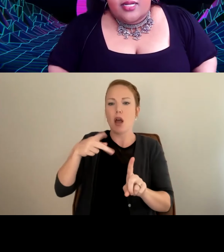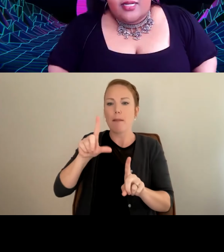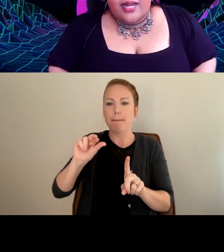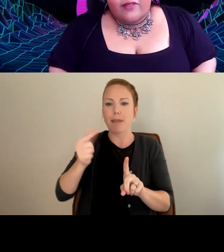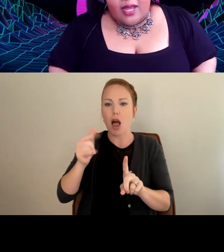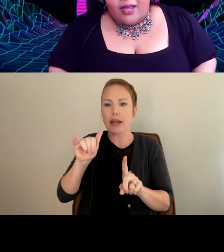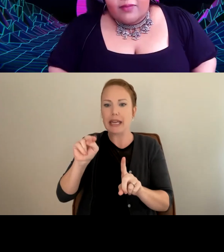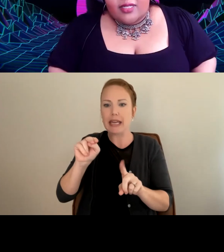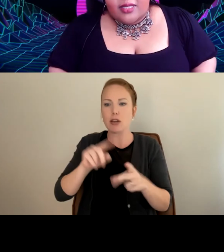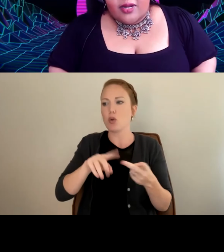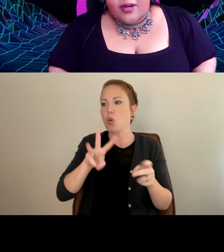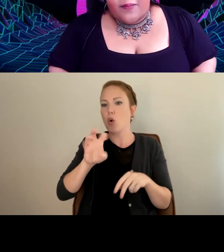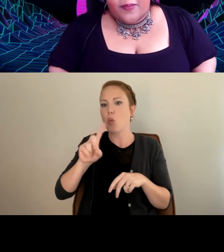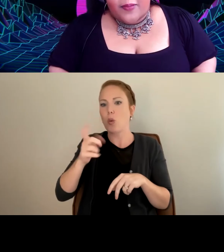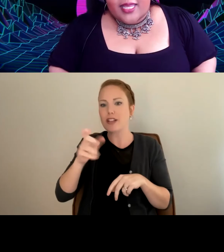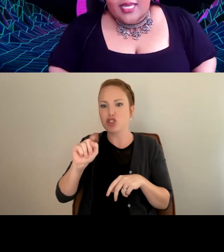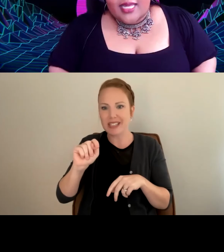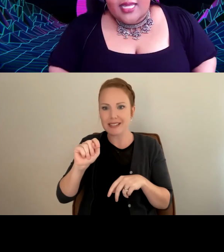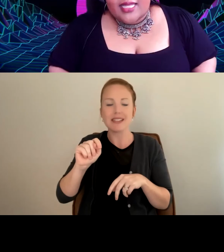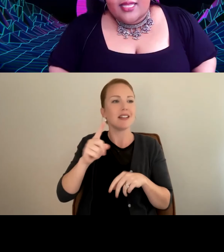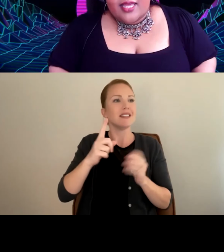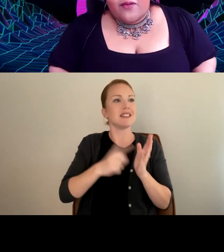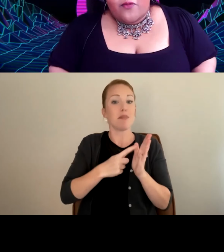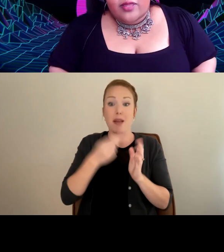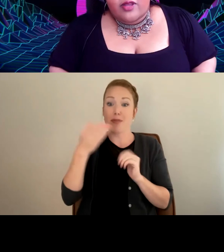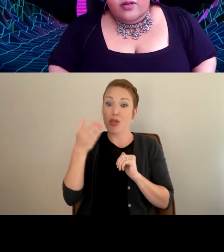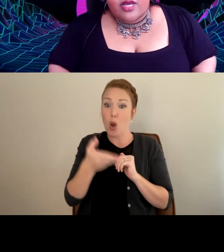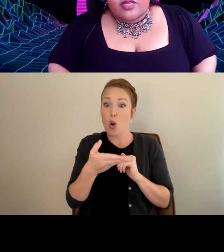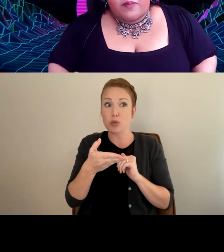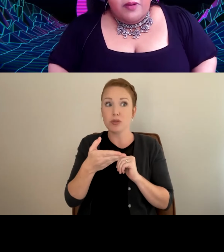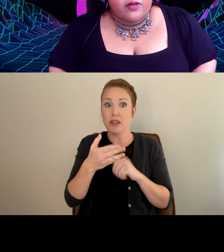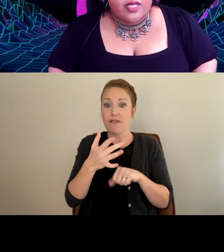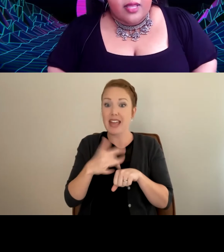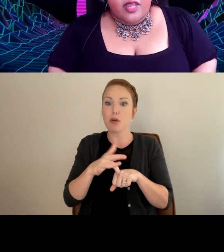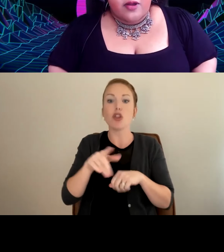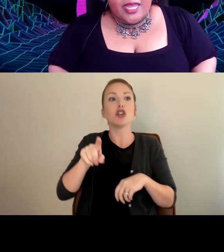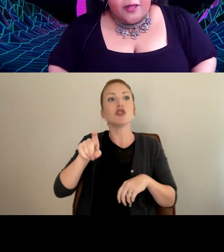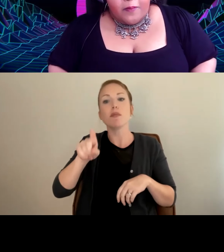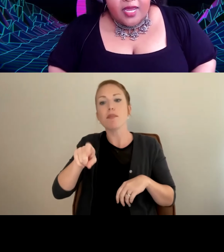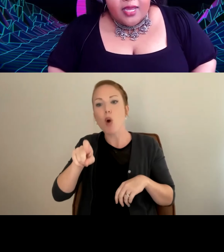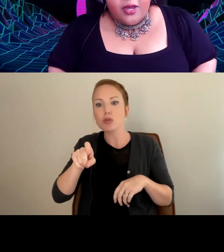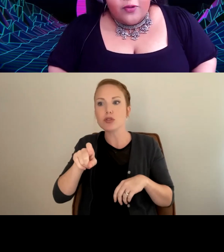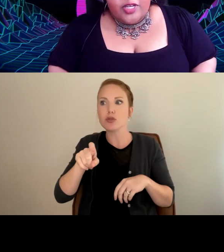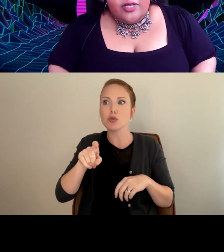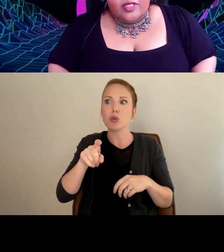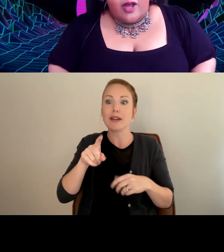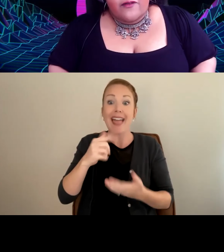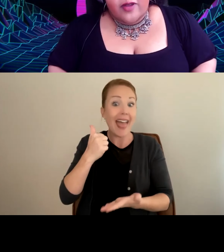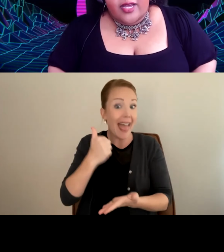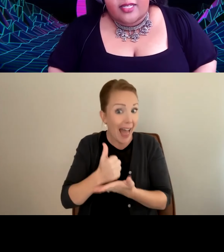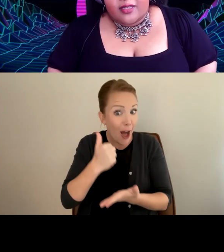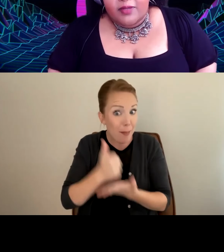lot of times they are, what they're supposing they are helping, which is solving for accessibility